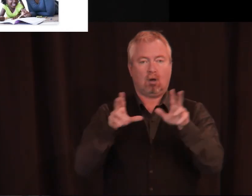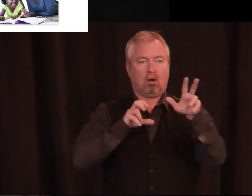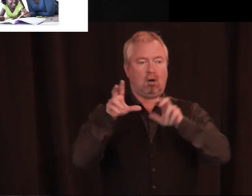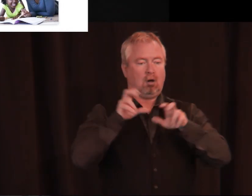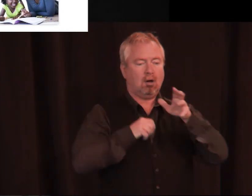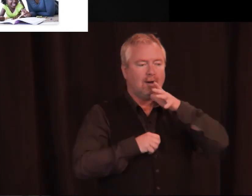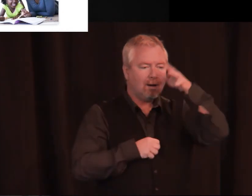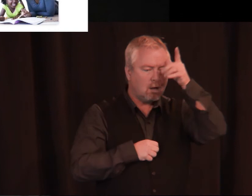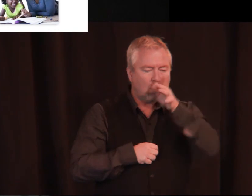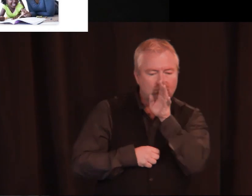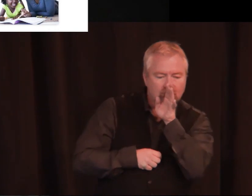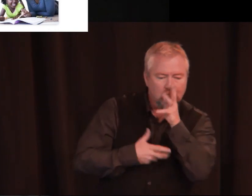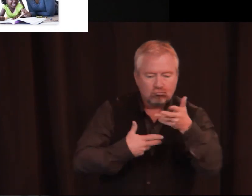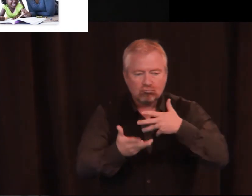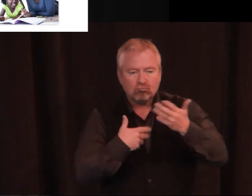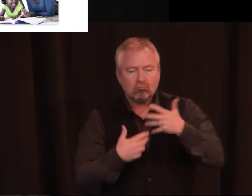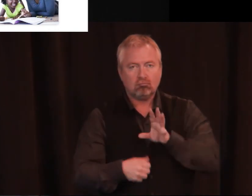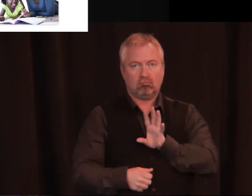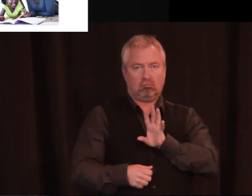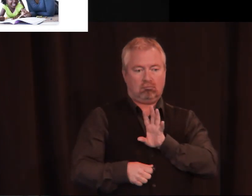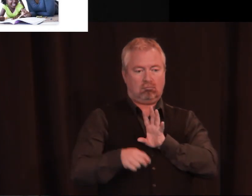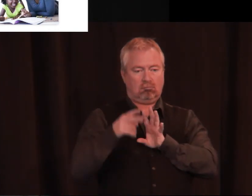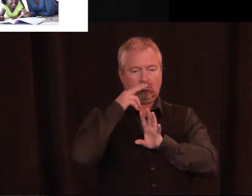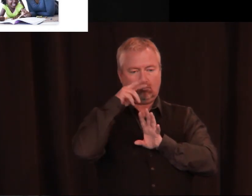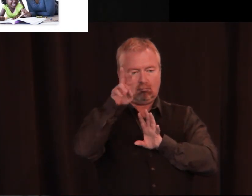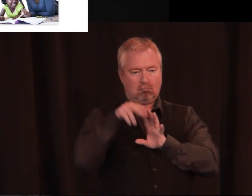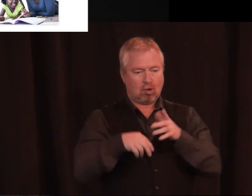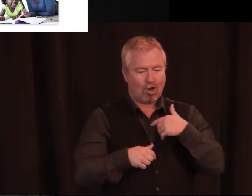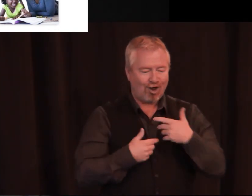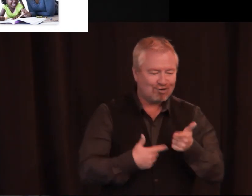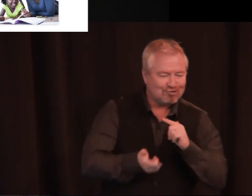and we found that parents that used more conversational turns with their child,